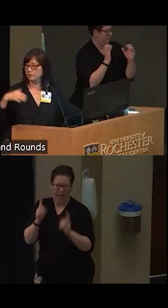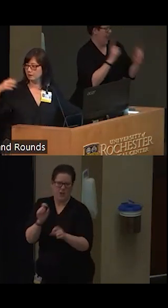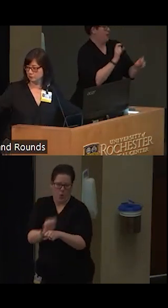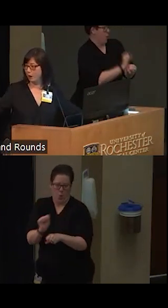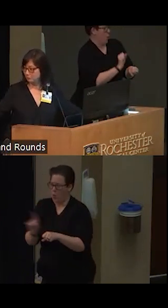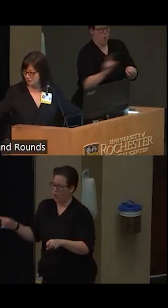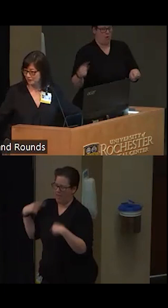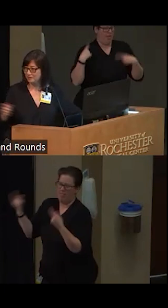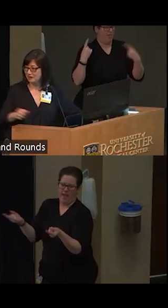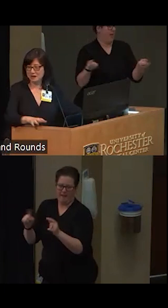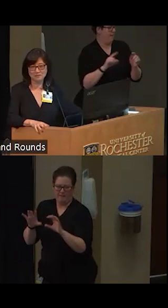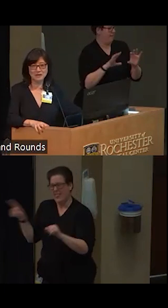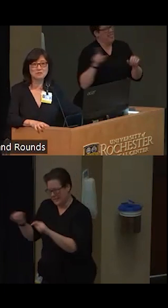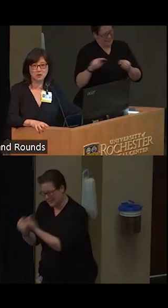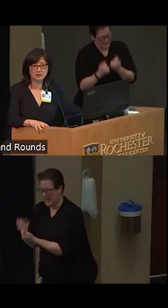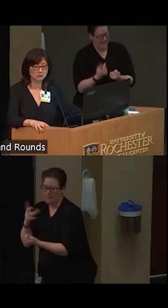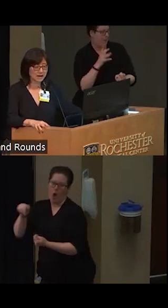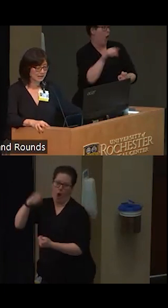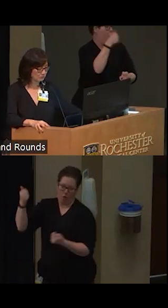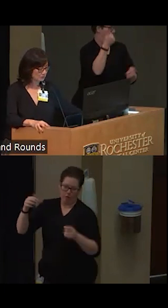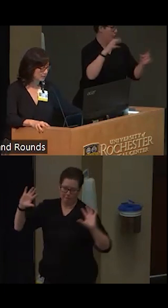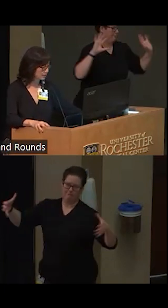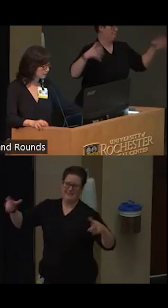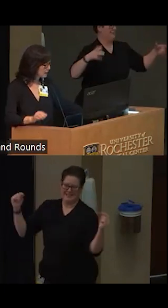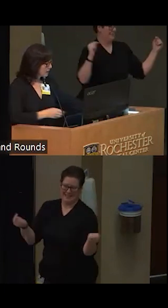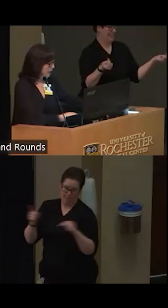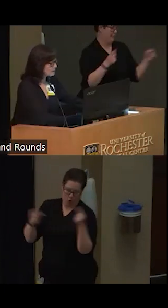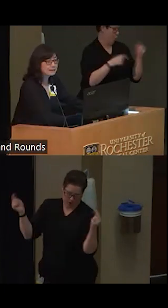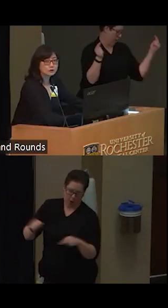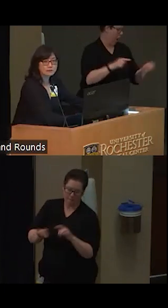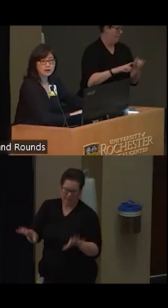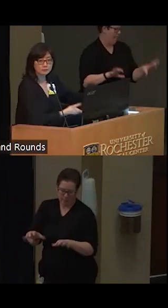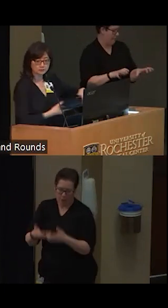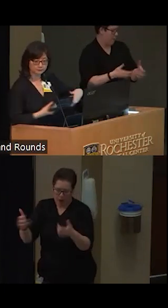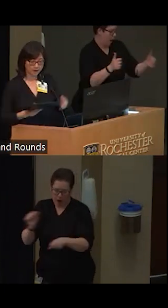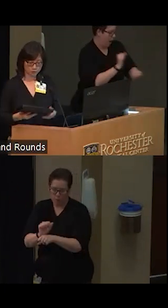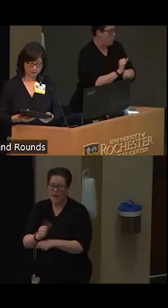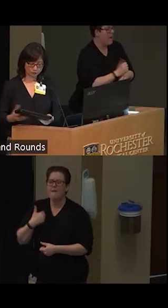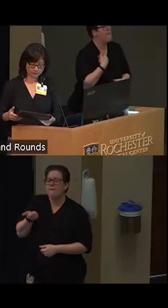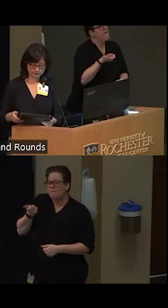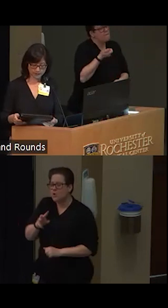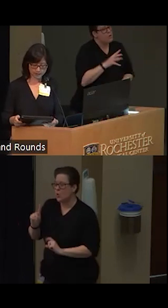and a broader team many more that we're not able to be here I do have a couple of questions that